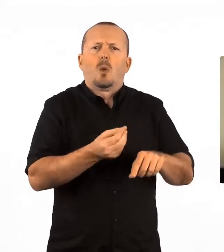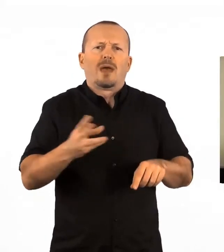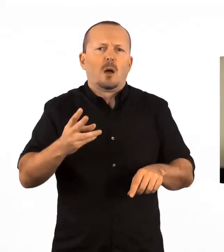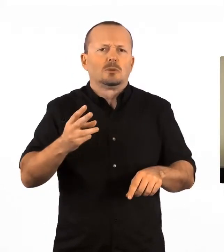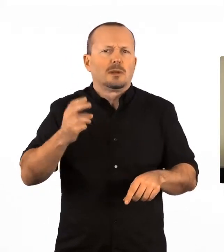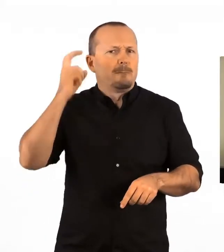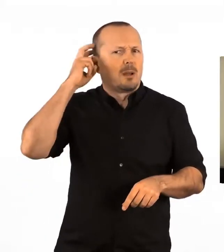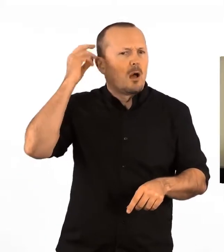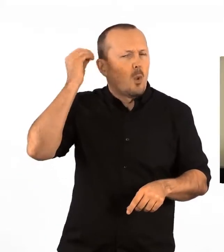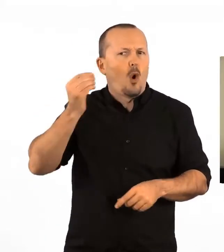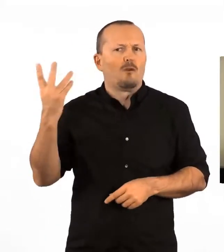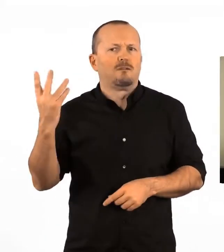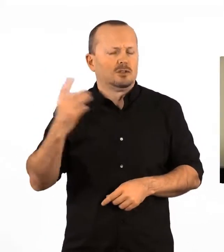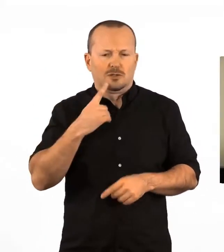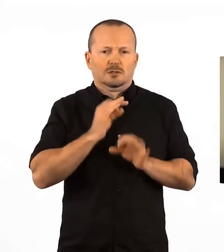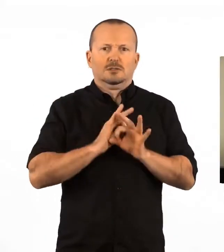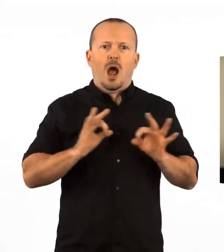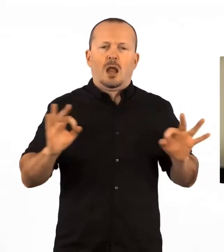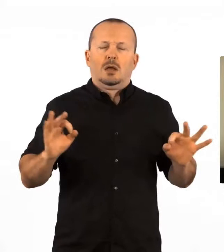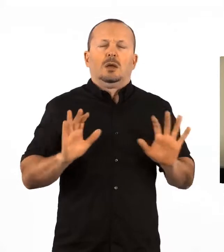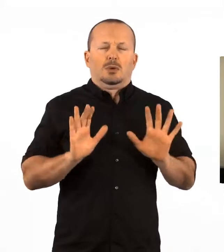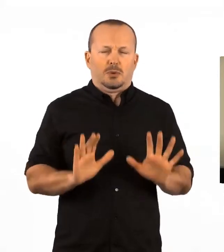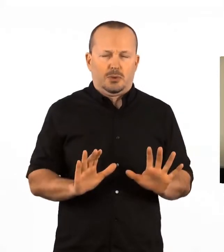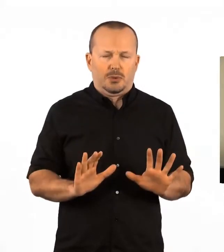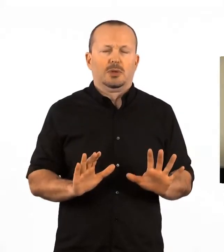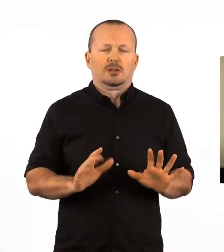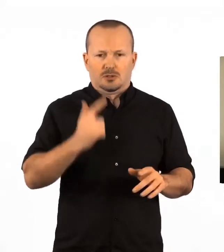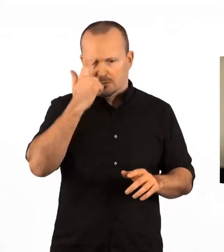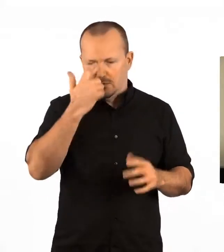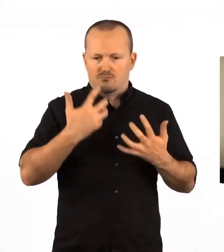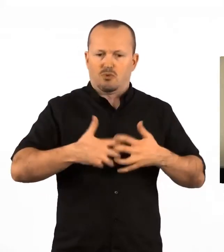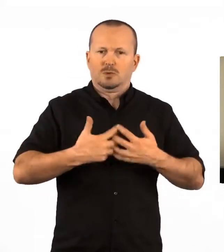He needed time that was just silent that he could process is own thoughts because he would get